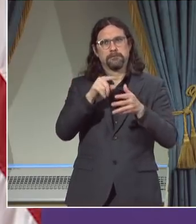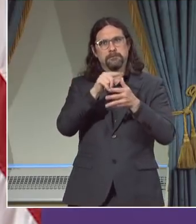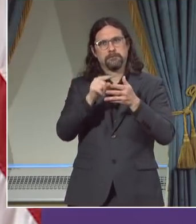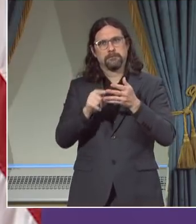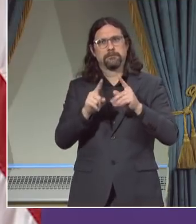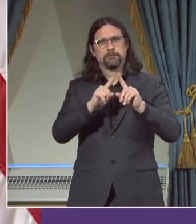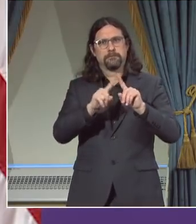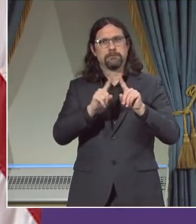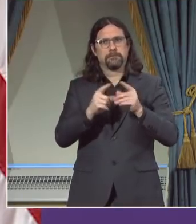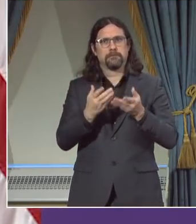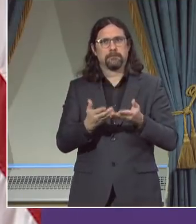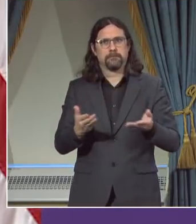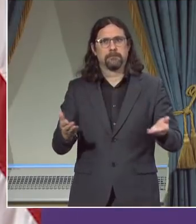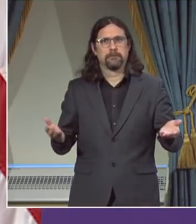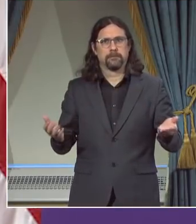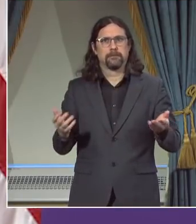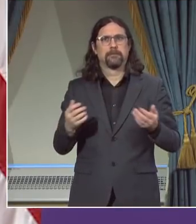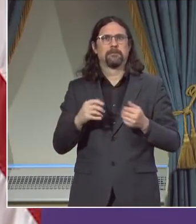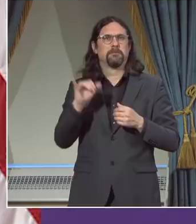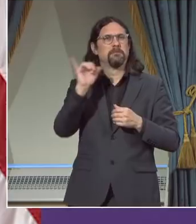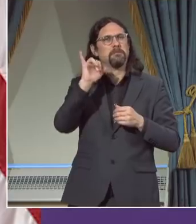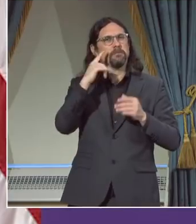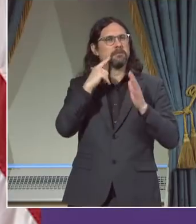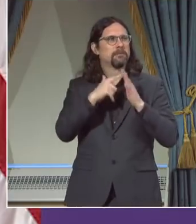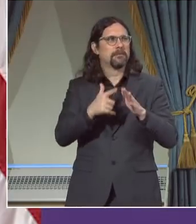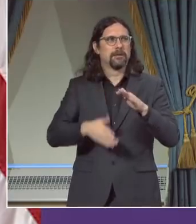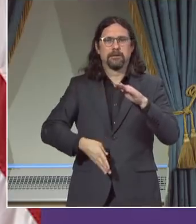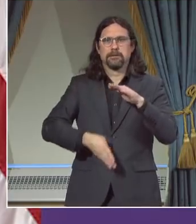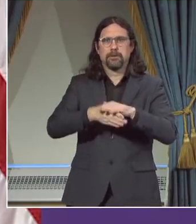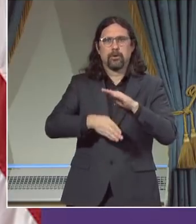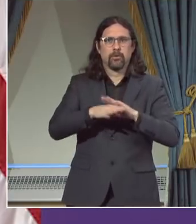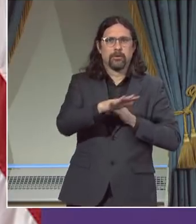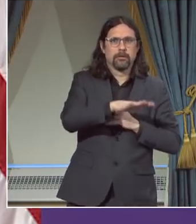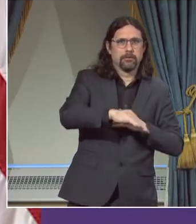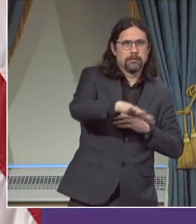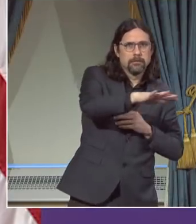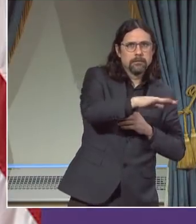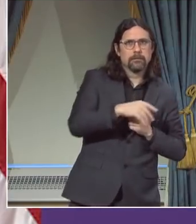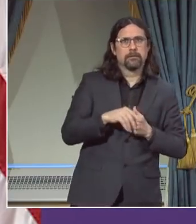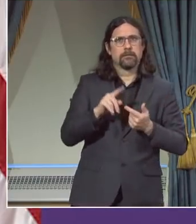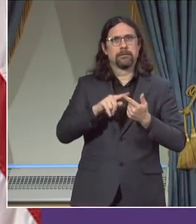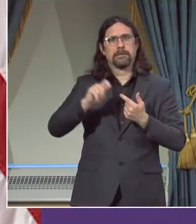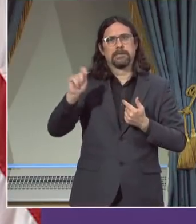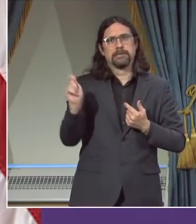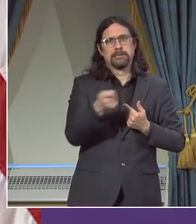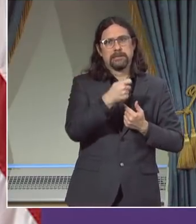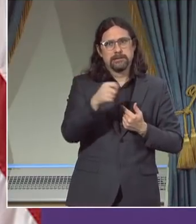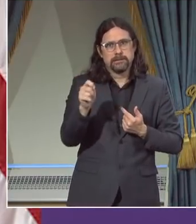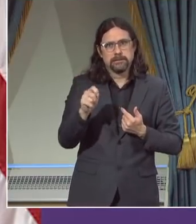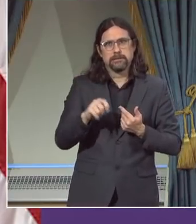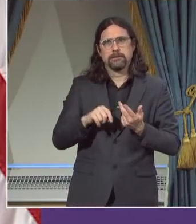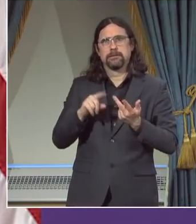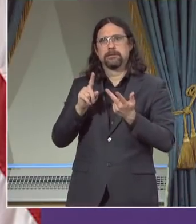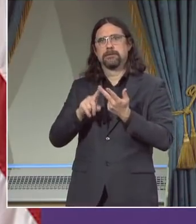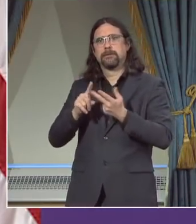THINGS. IF IT IS, FOR